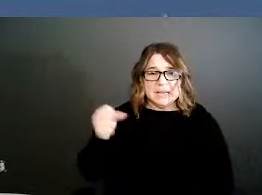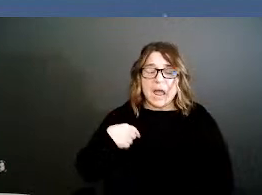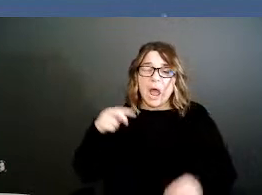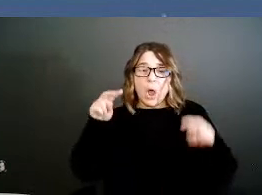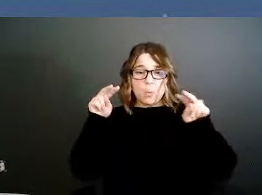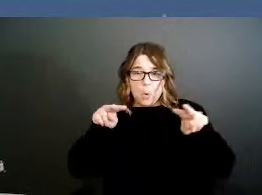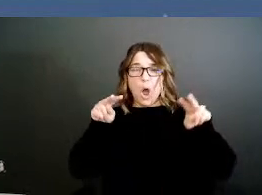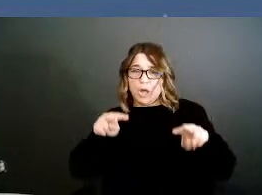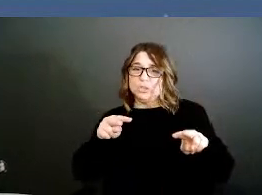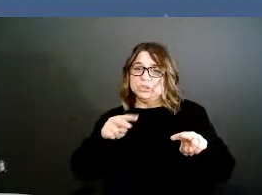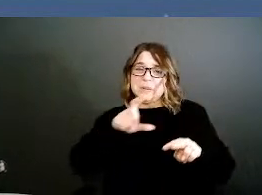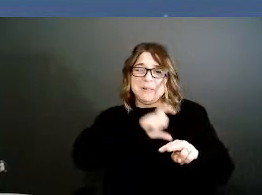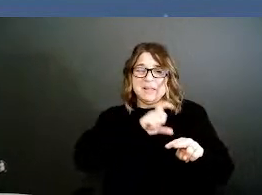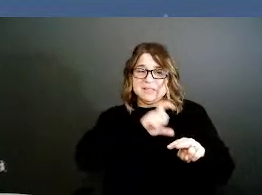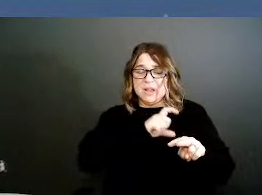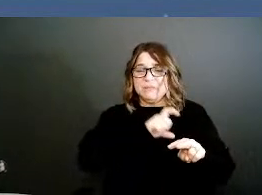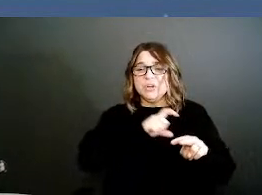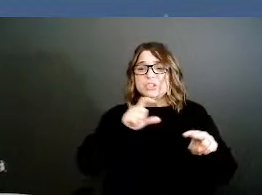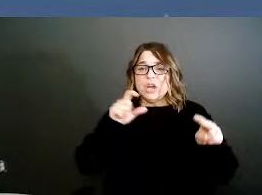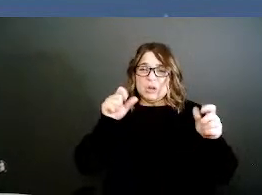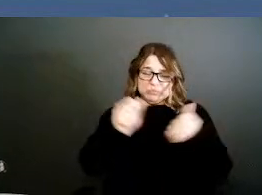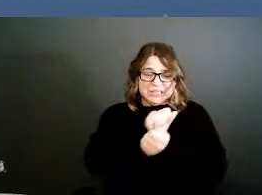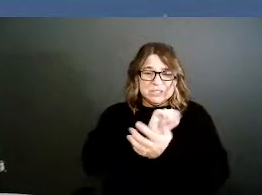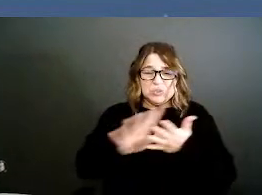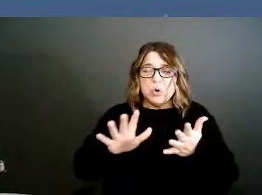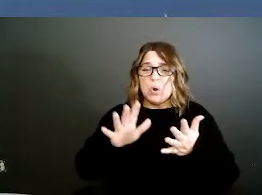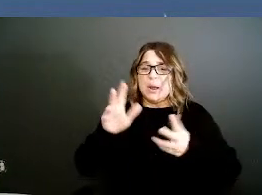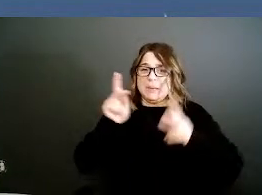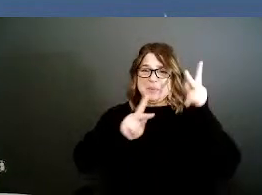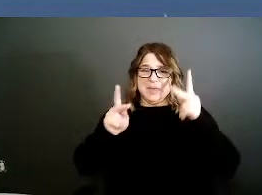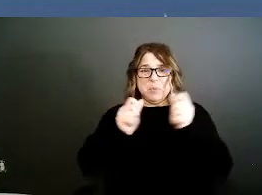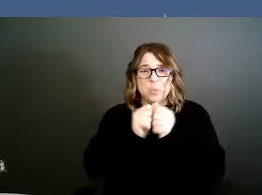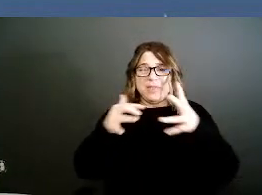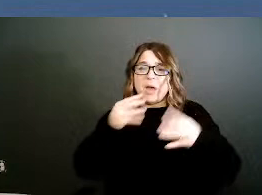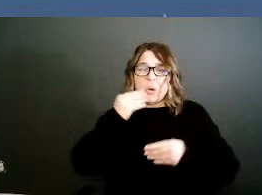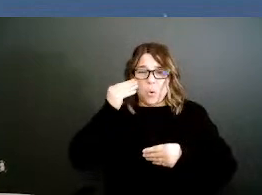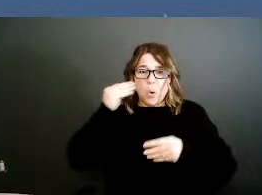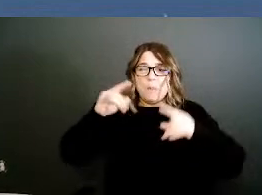HOUSELESS NEIGHBOR'S TENTS AND BELONGINGS AND AS A TEACHER STUDENTS ABOUT HOW